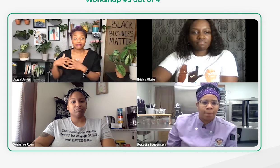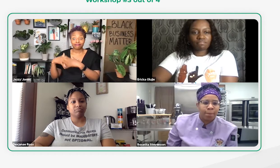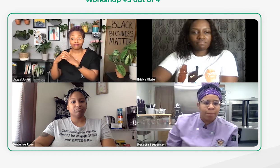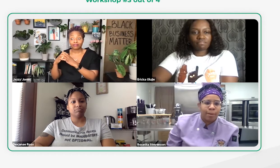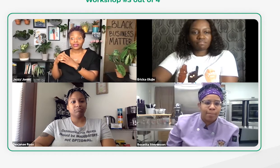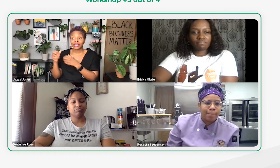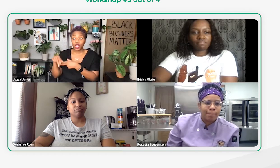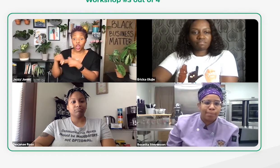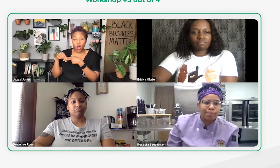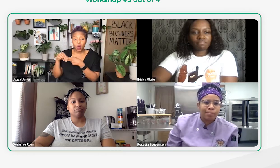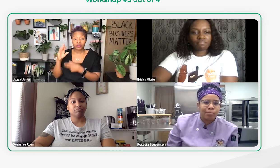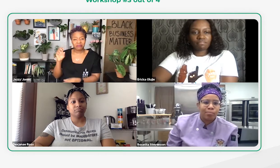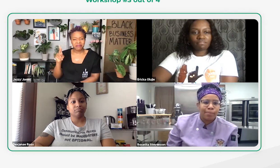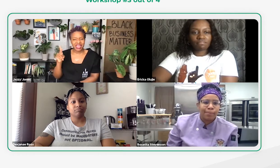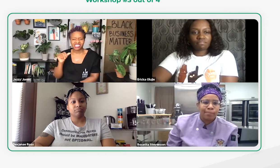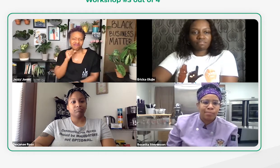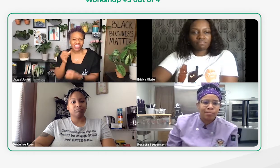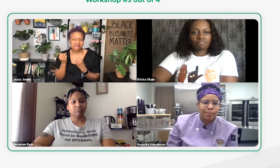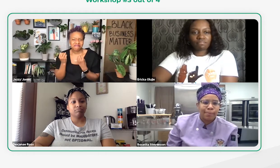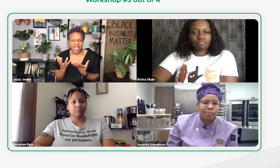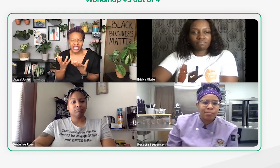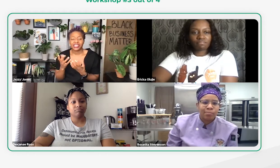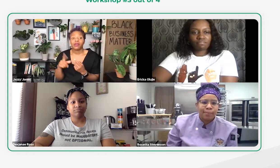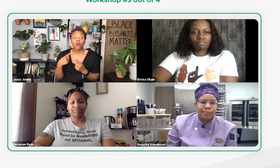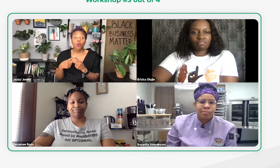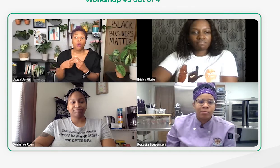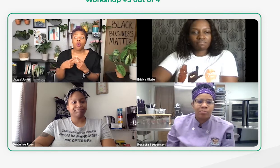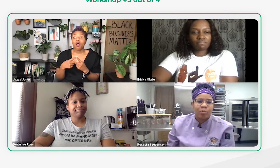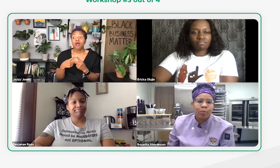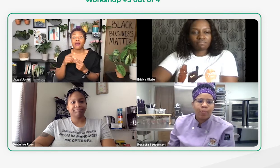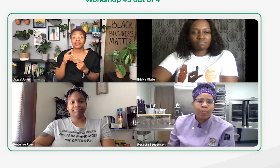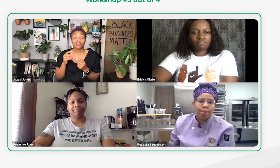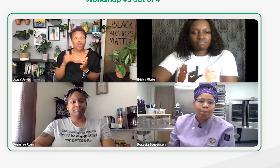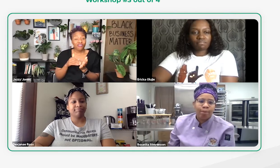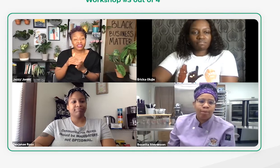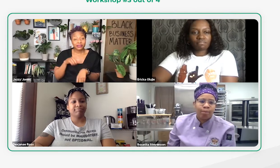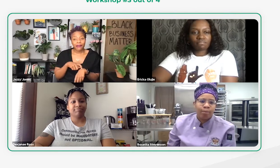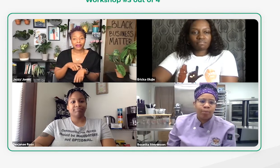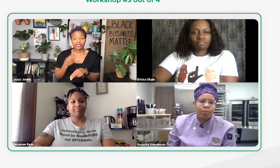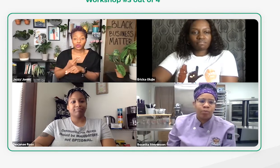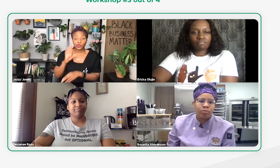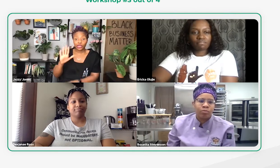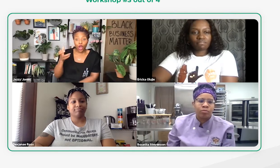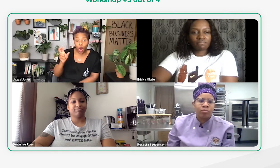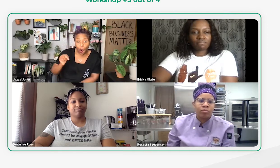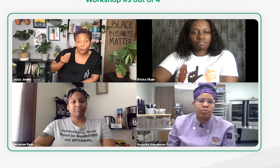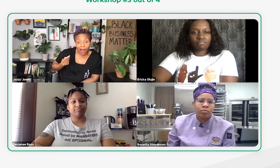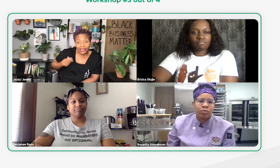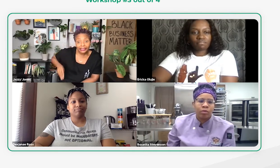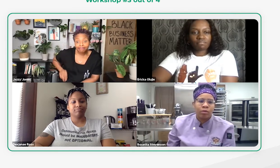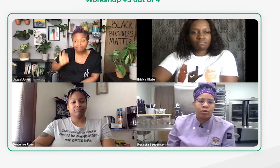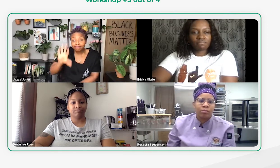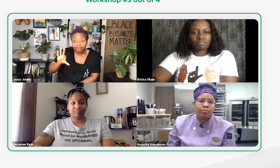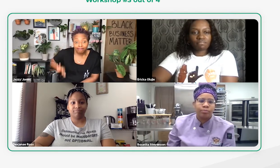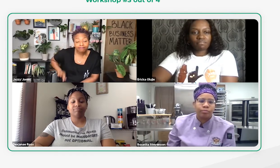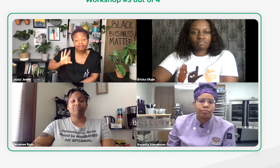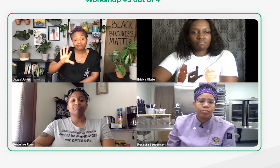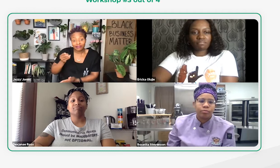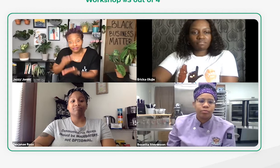black businesses typically don't use loans from the bank. Often times they use their own funds.